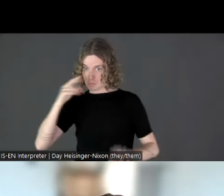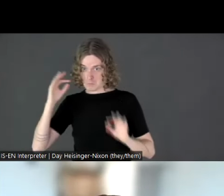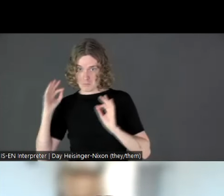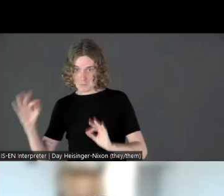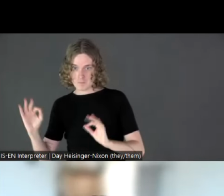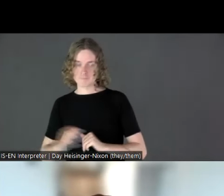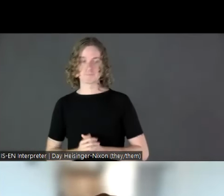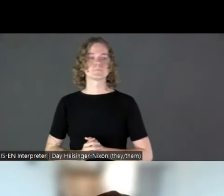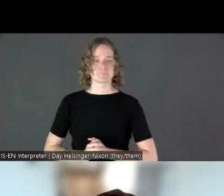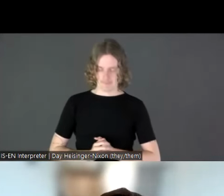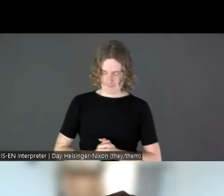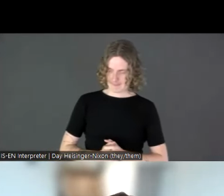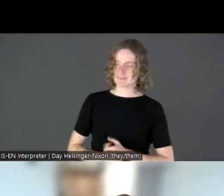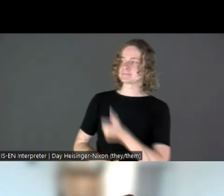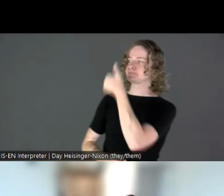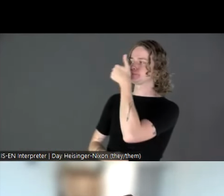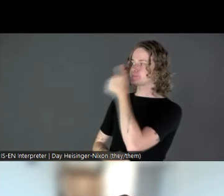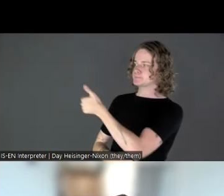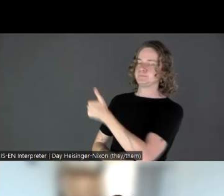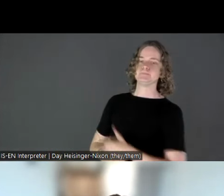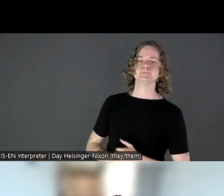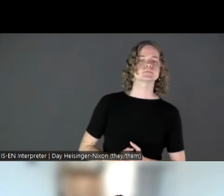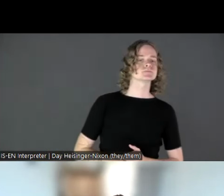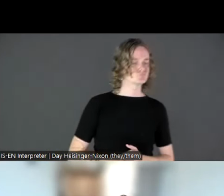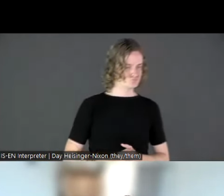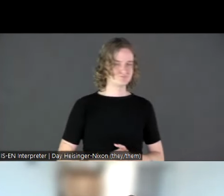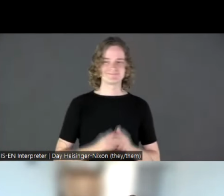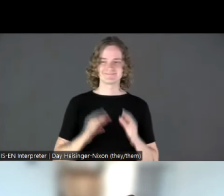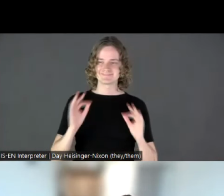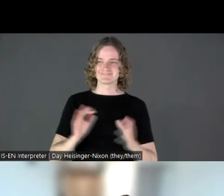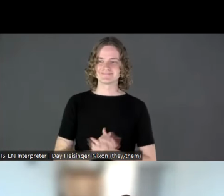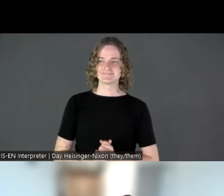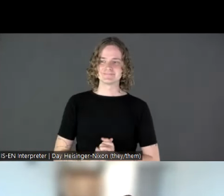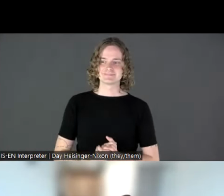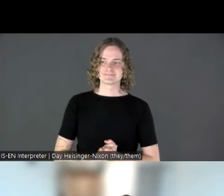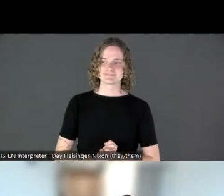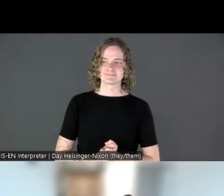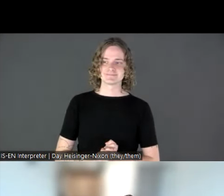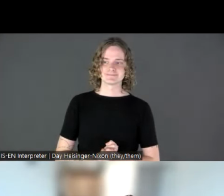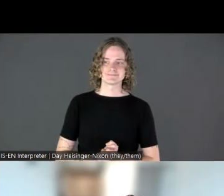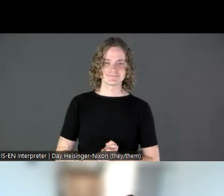Super, great. Thank you so much to all the speakers so far. It is really great to